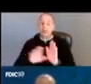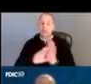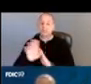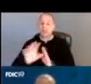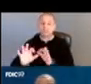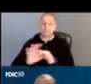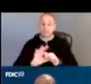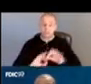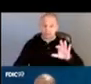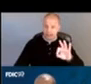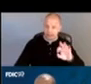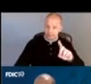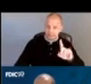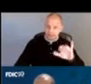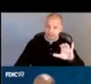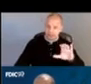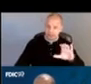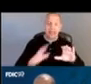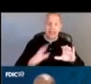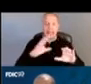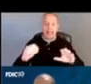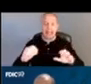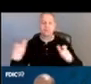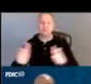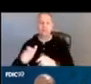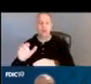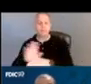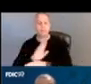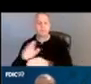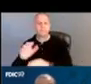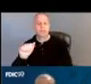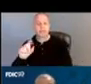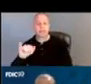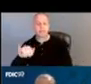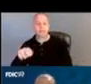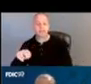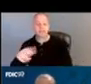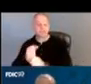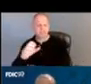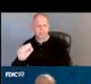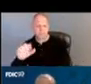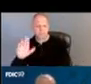FDIC and the small business administration. There are 13 modules which include banking